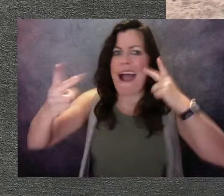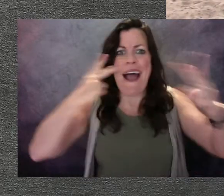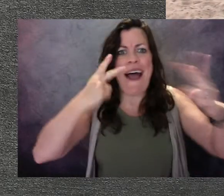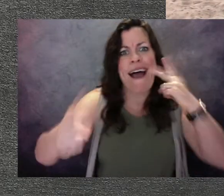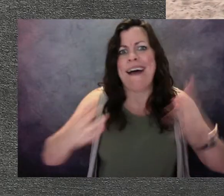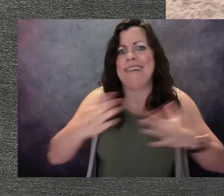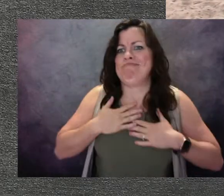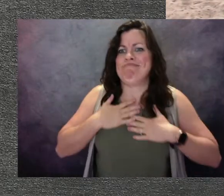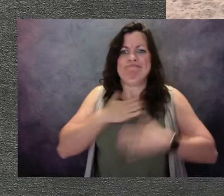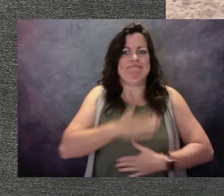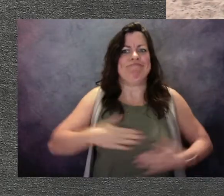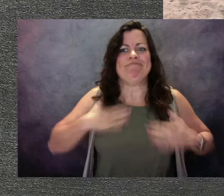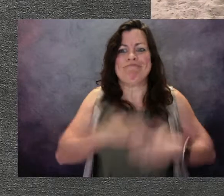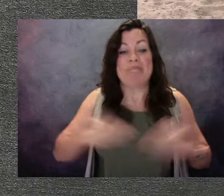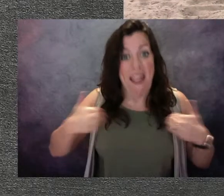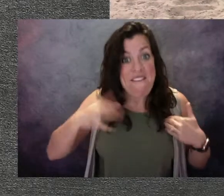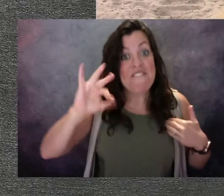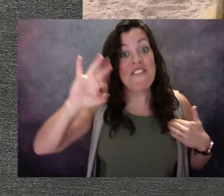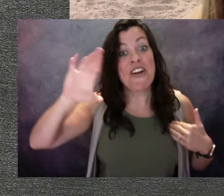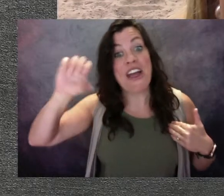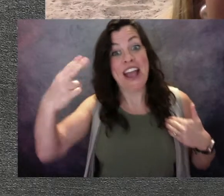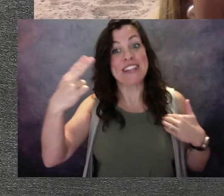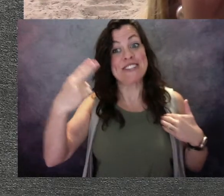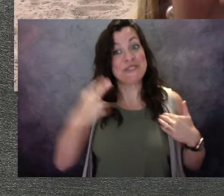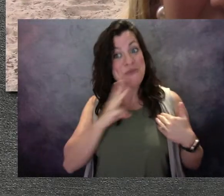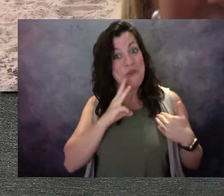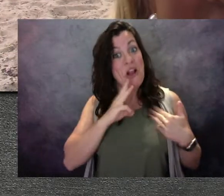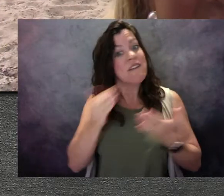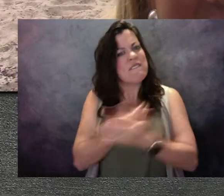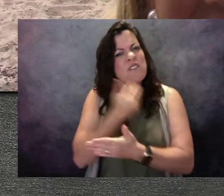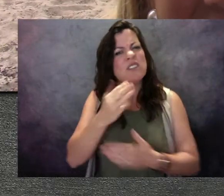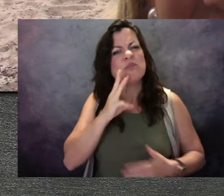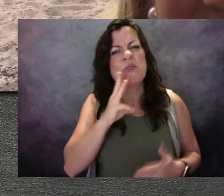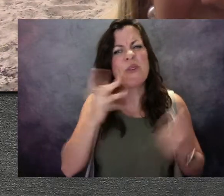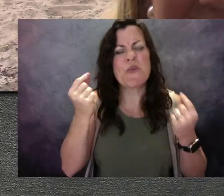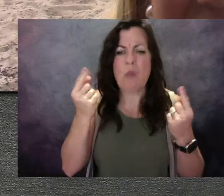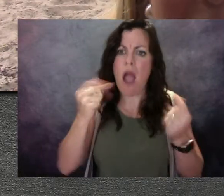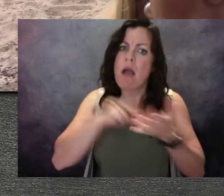all have fresh water, fresh water is the kind of water that you and I use